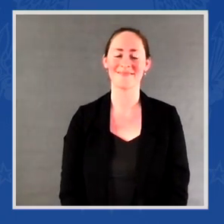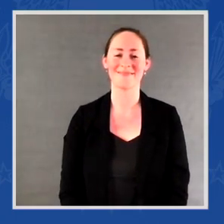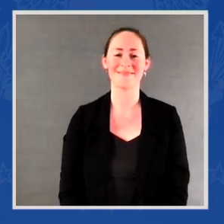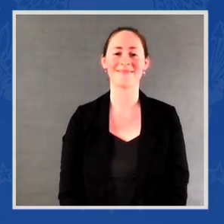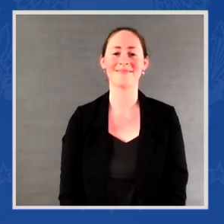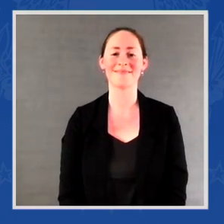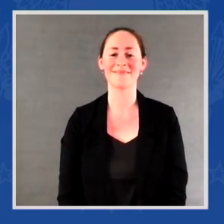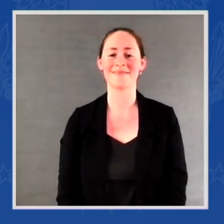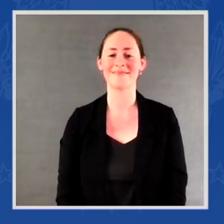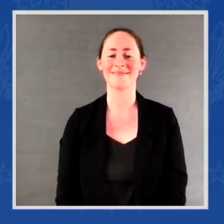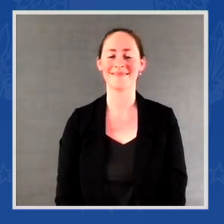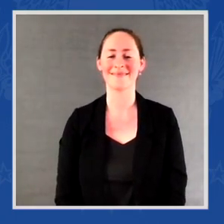The President: Hello, Raleigh.